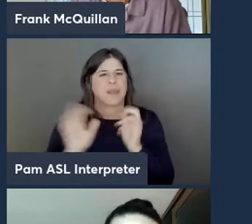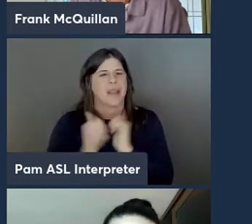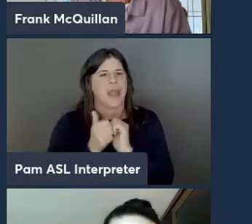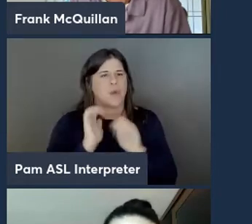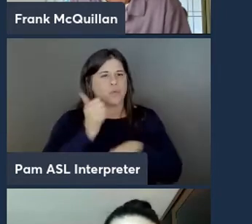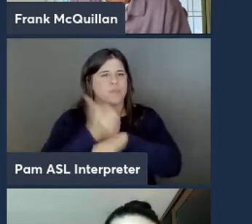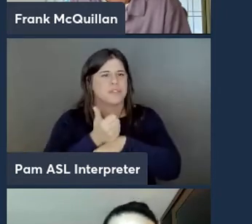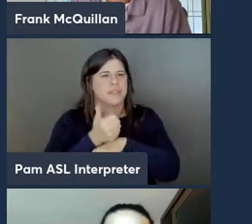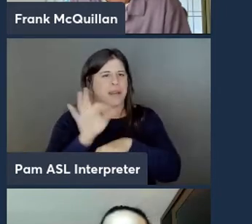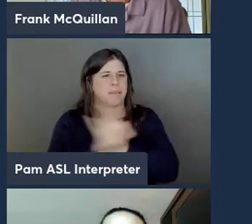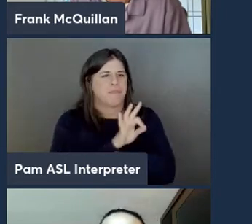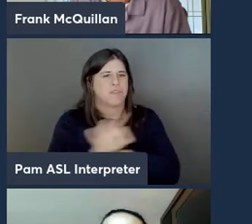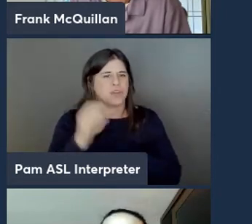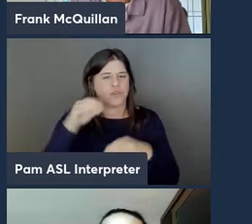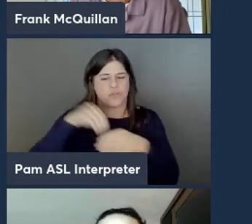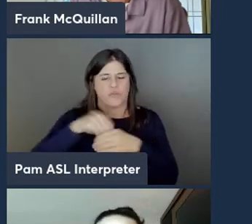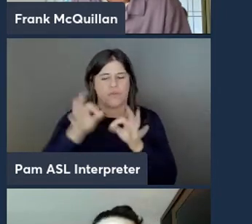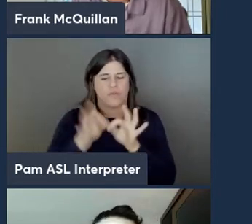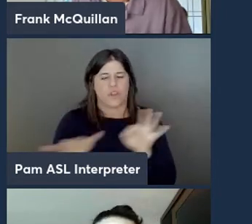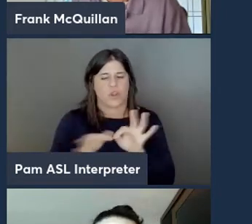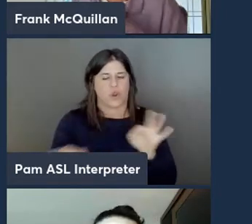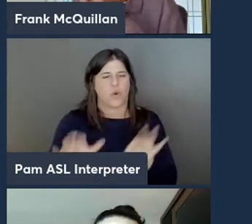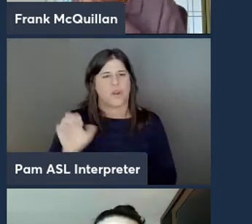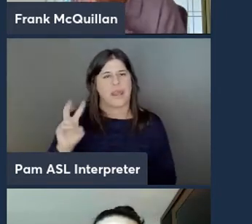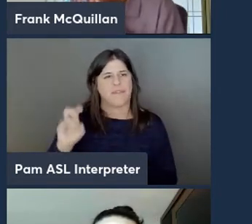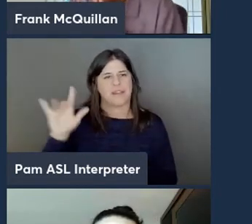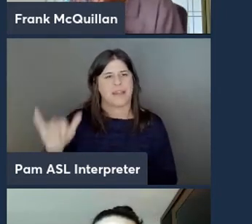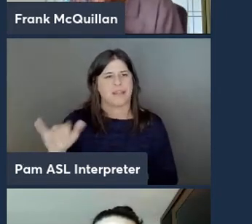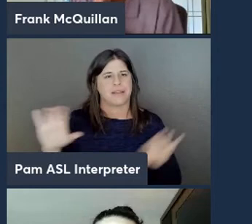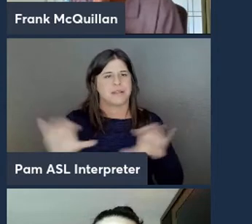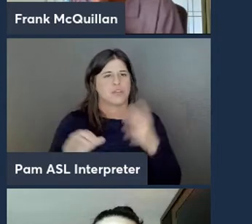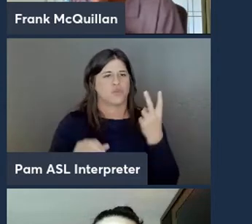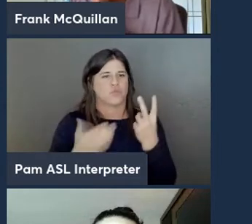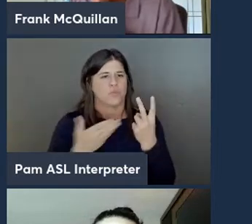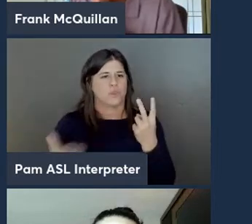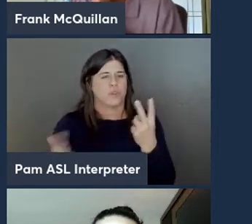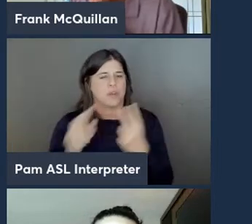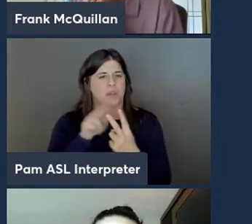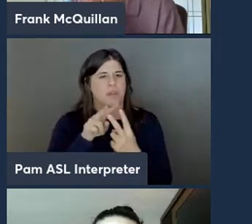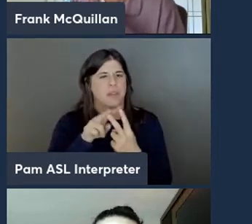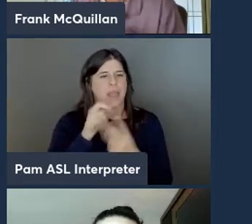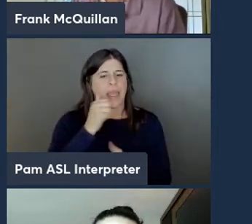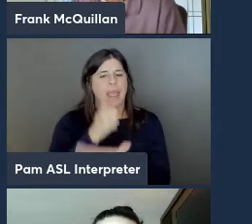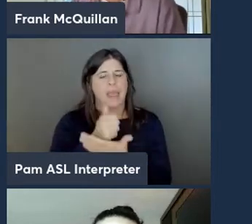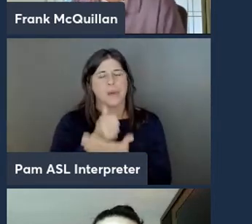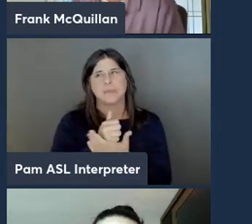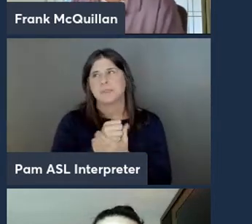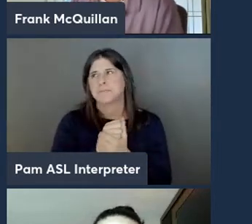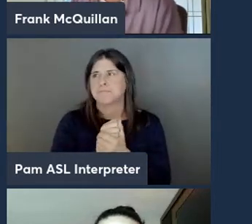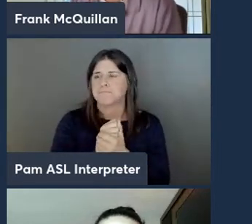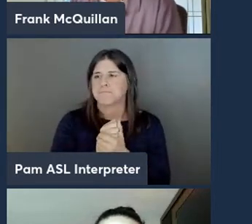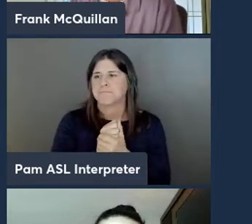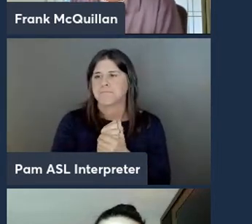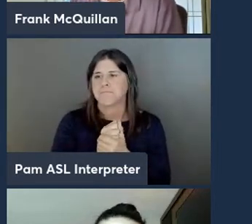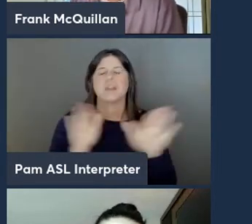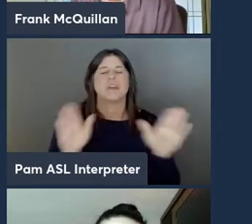inside your code. So evidently does two parts, it helps you take the decision logic